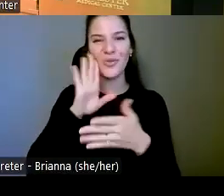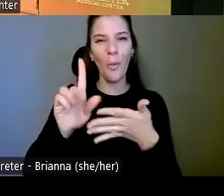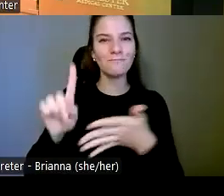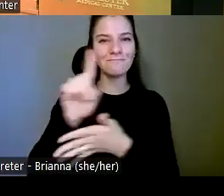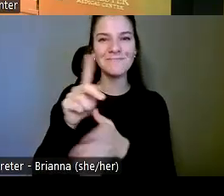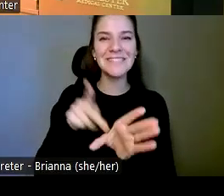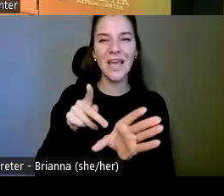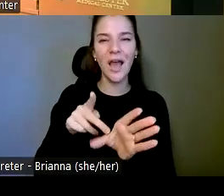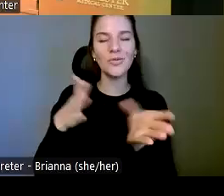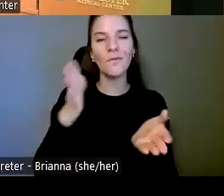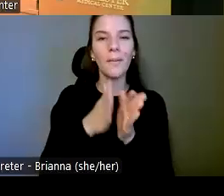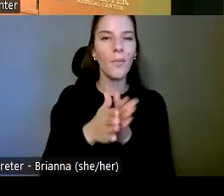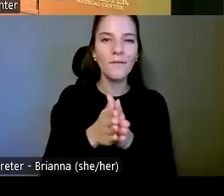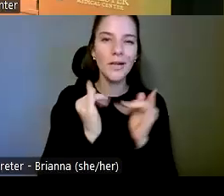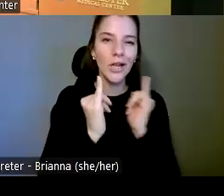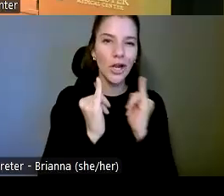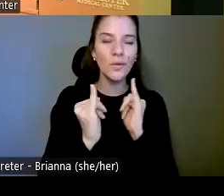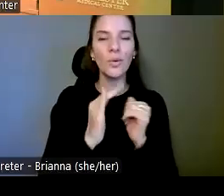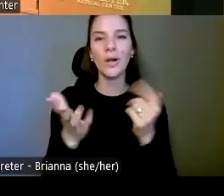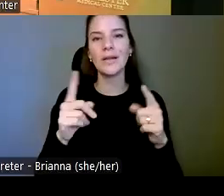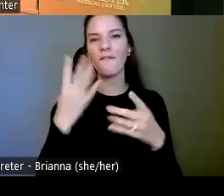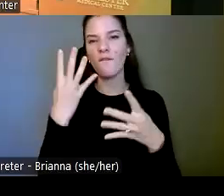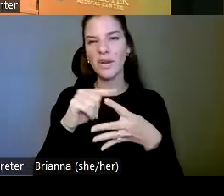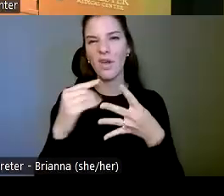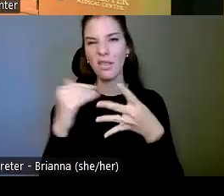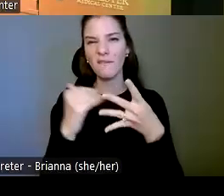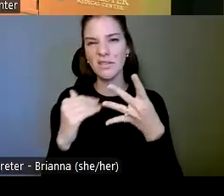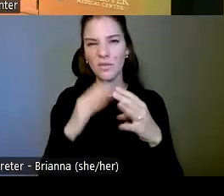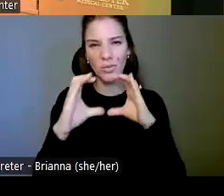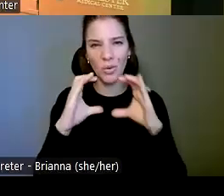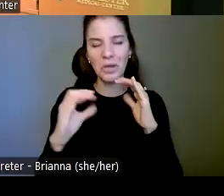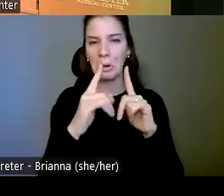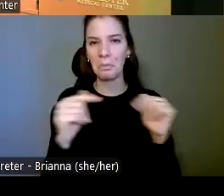interviewing sort of four levels of communication. So really taking the particular and letting them